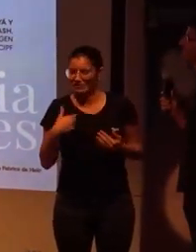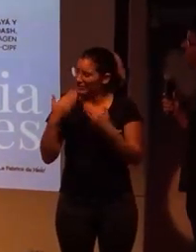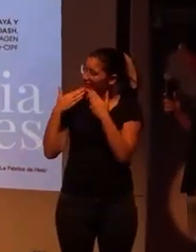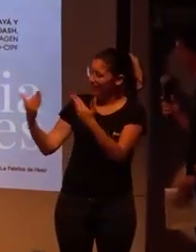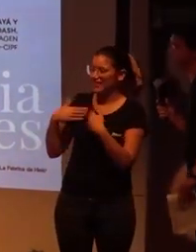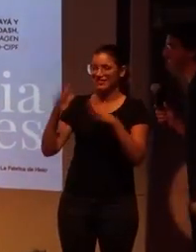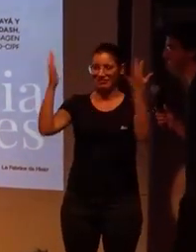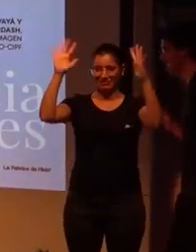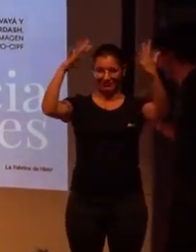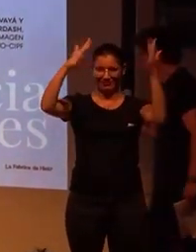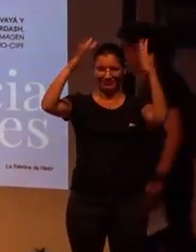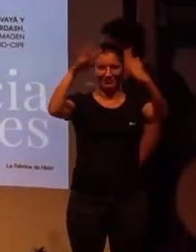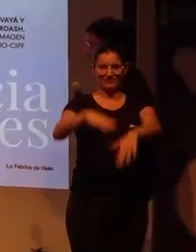Thank you very much.